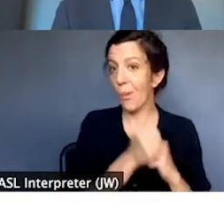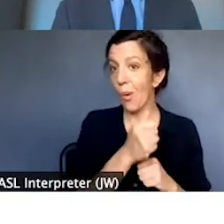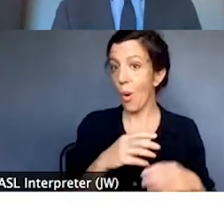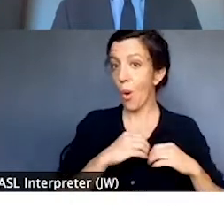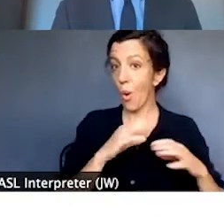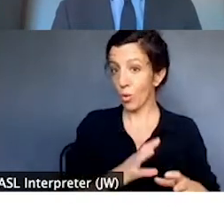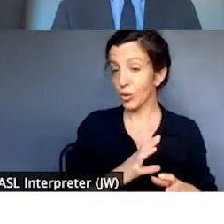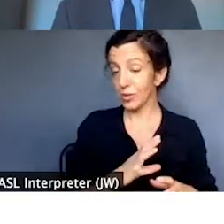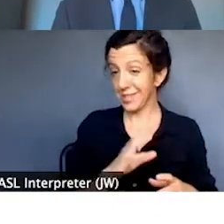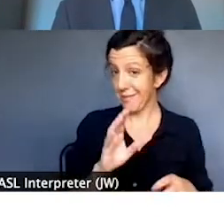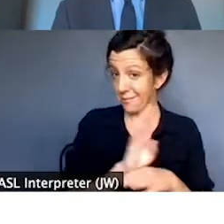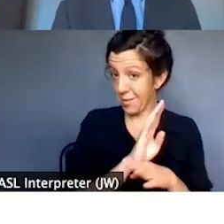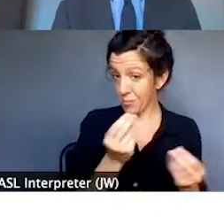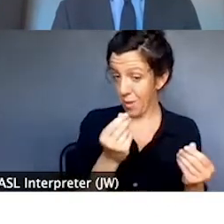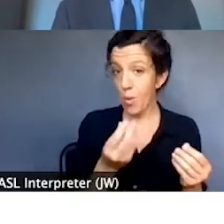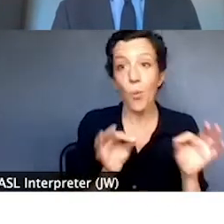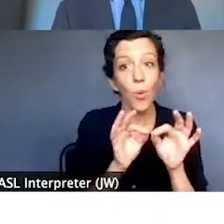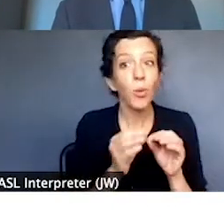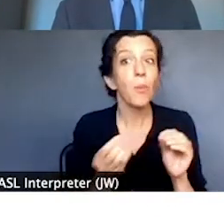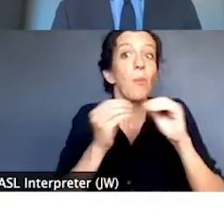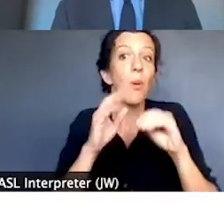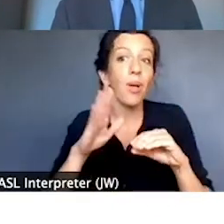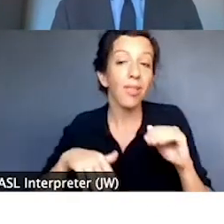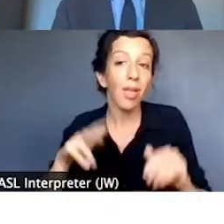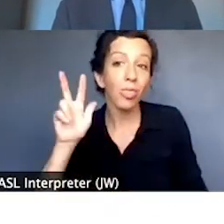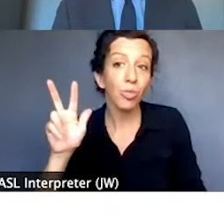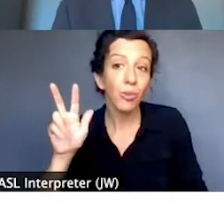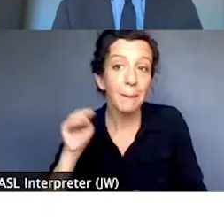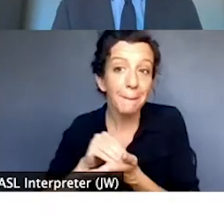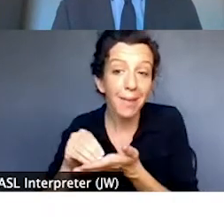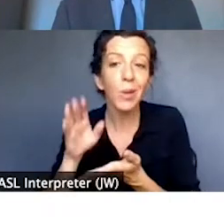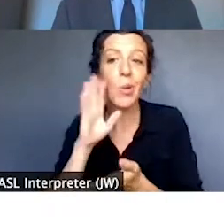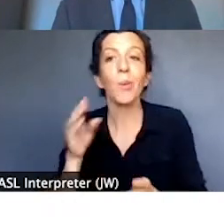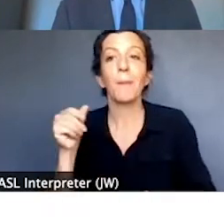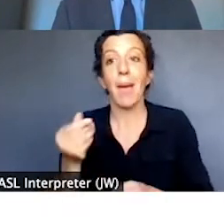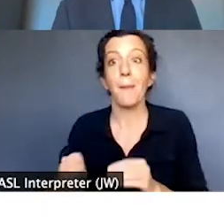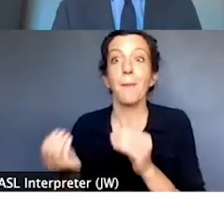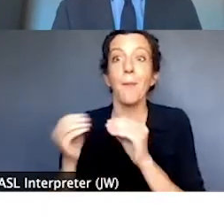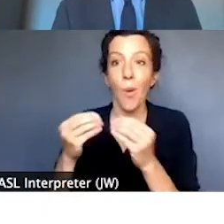than $3 million would pay higher property taxes. This change would be put in place over time,